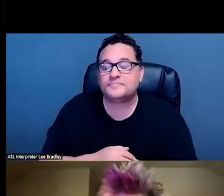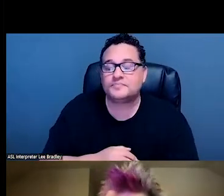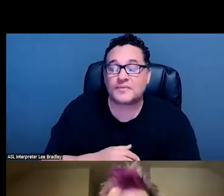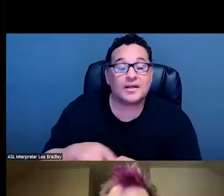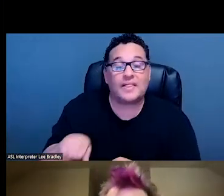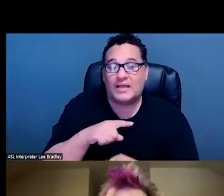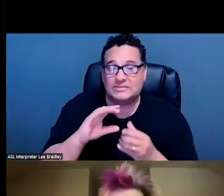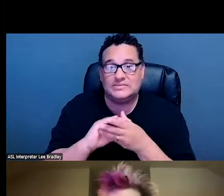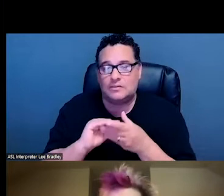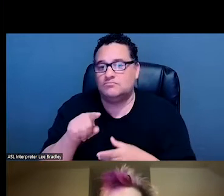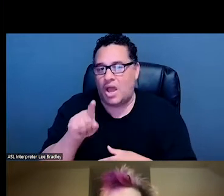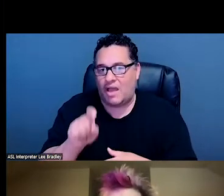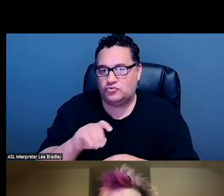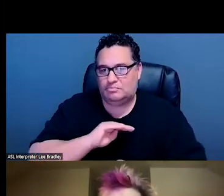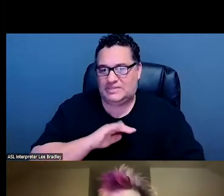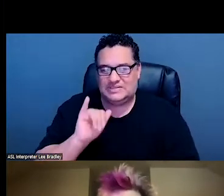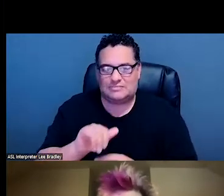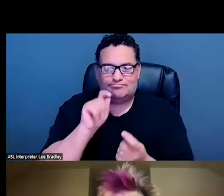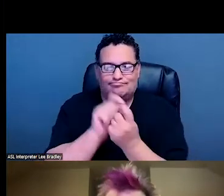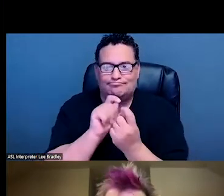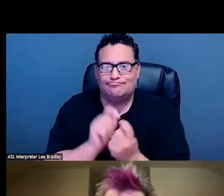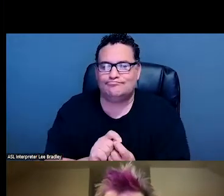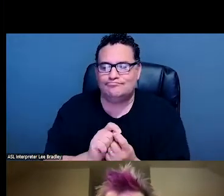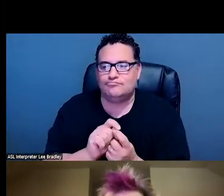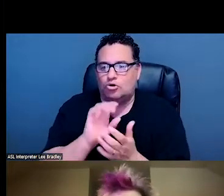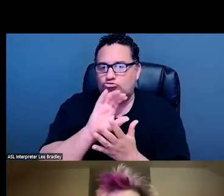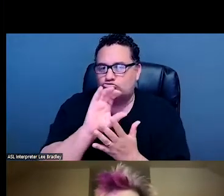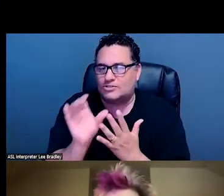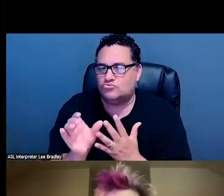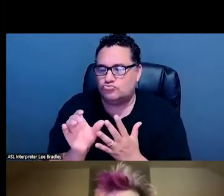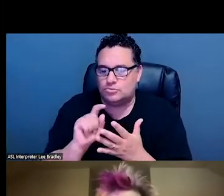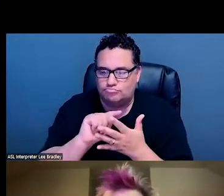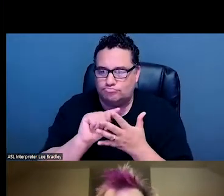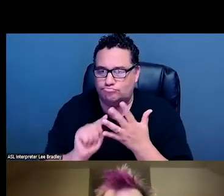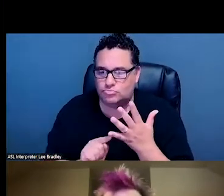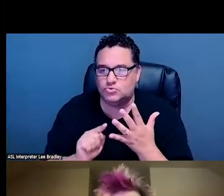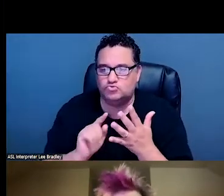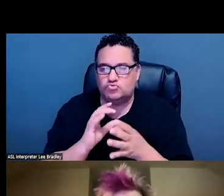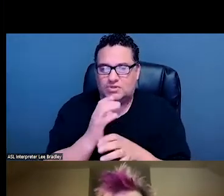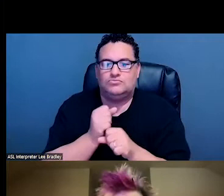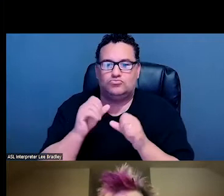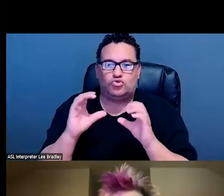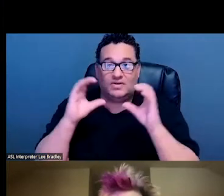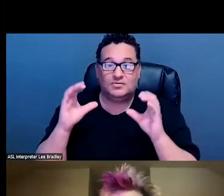YOU HAVE TO MEET CERTAIN CRITERIA TO BE CERTIFIED. WHEN THAT HAPPENED, THE HOSPITALS REALIZED FIRST